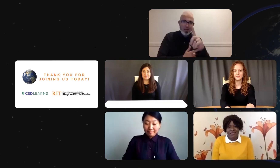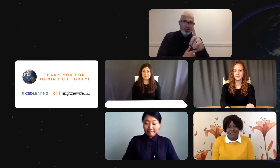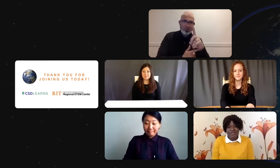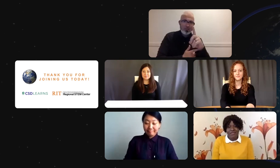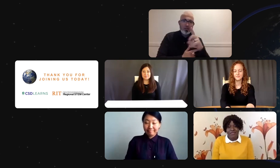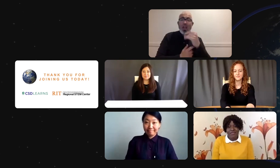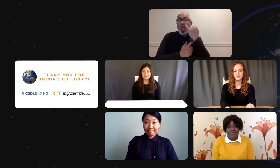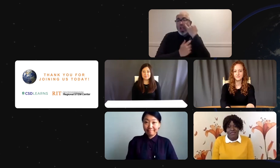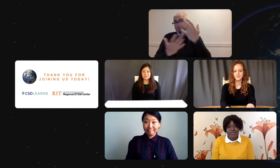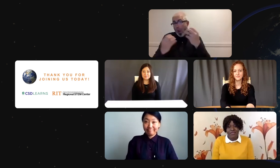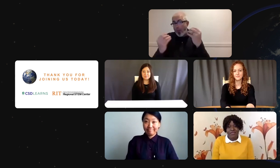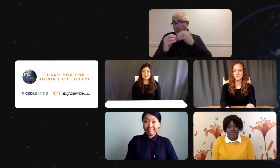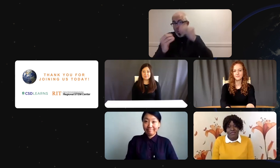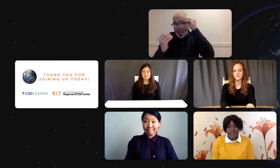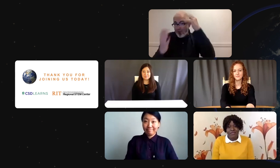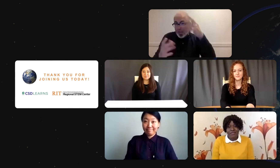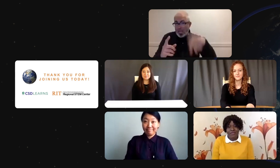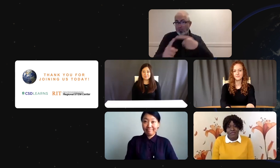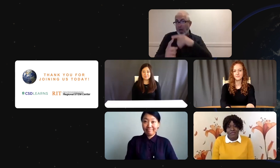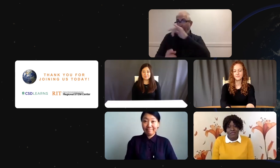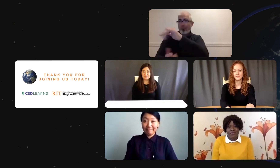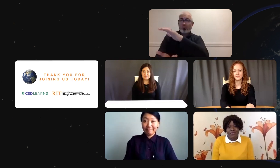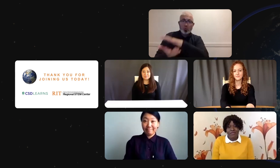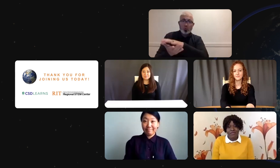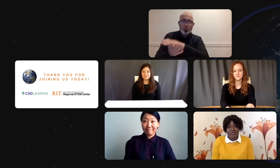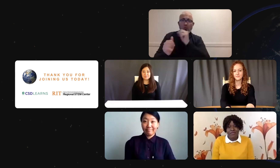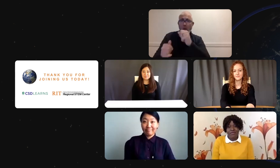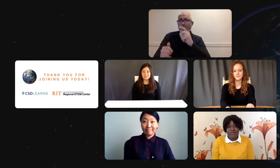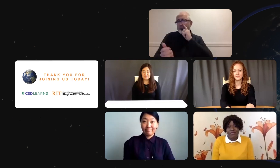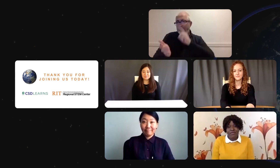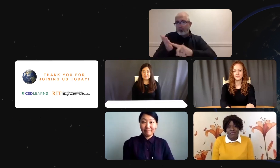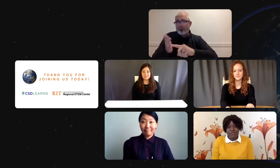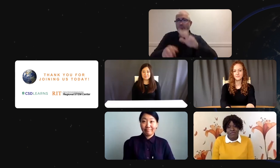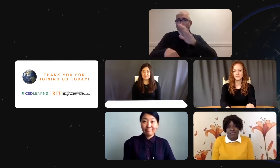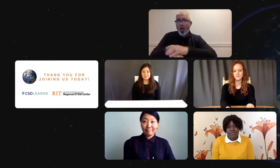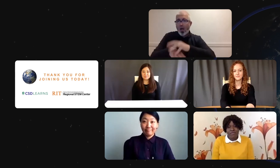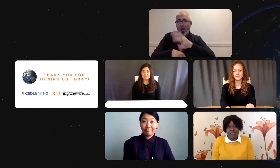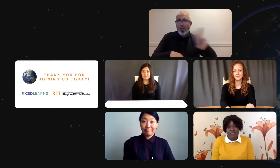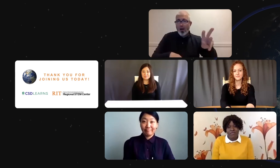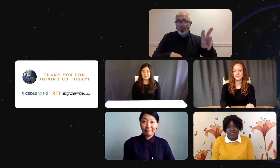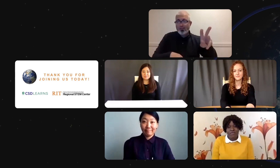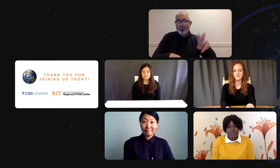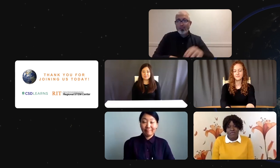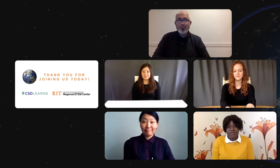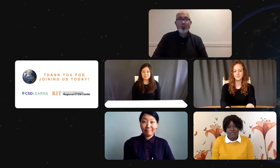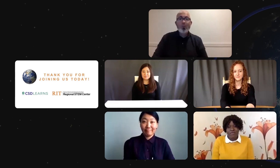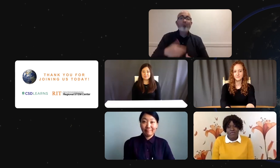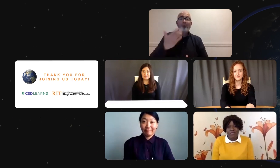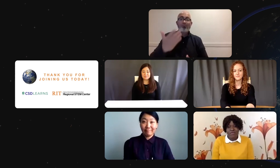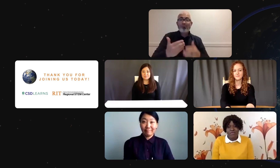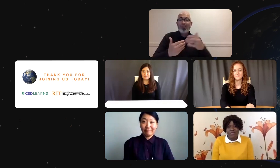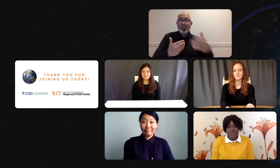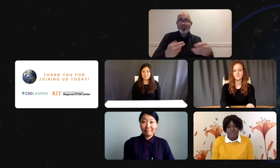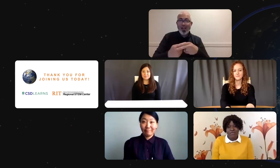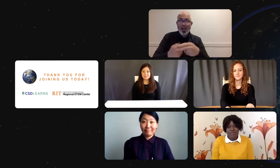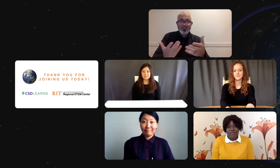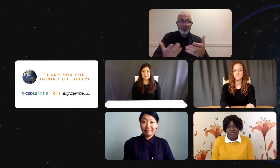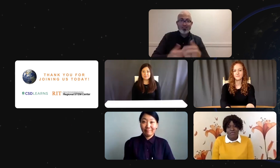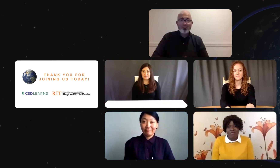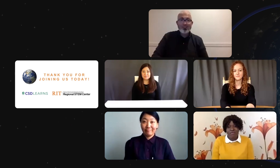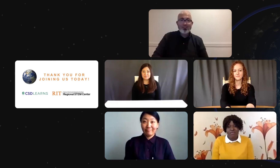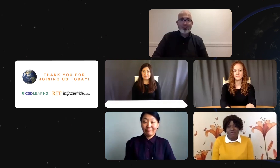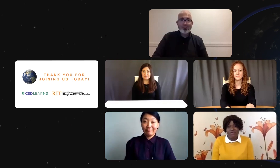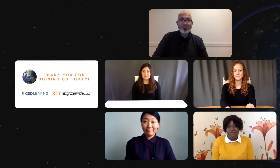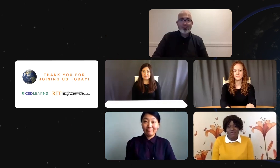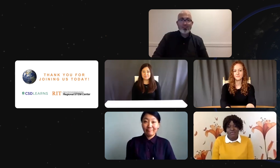Please visit their site online for any more information!